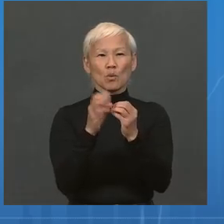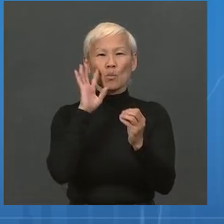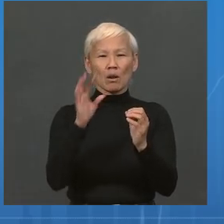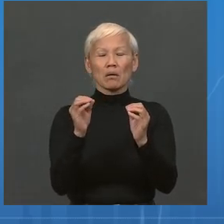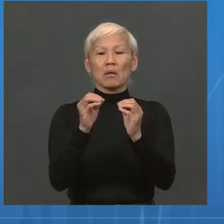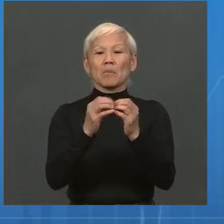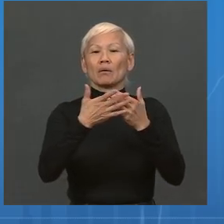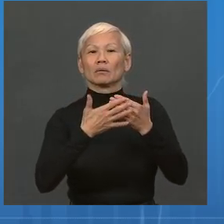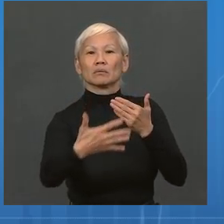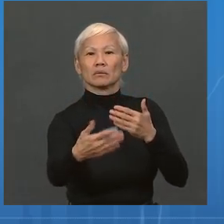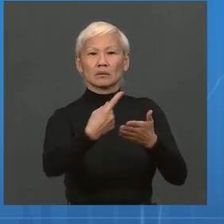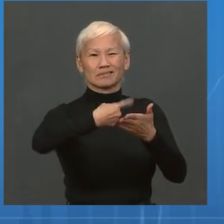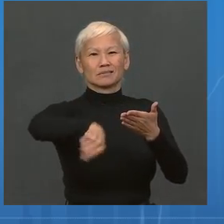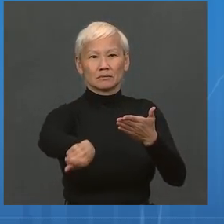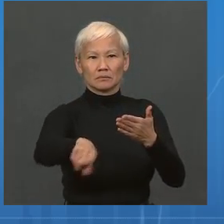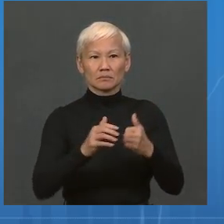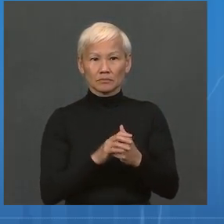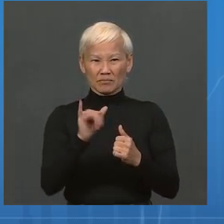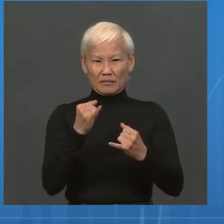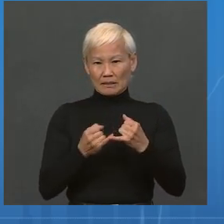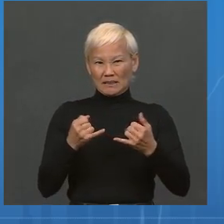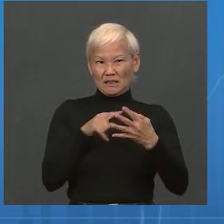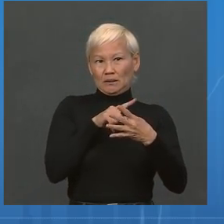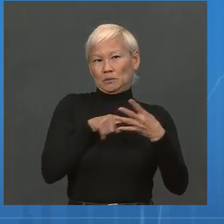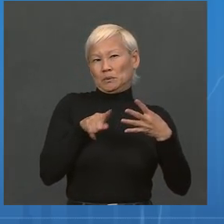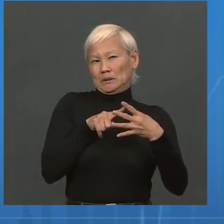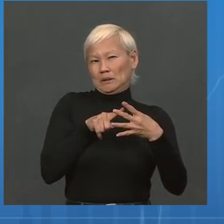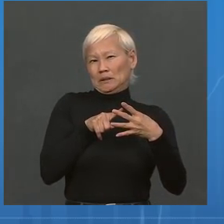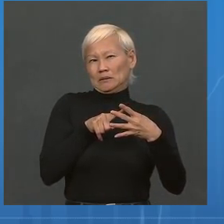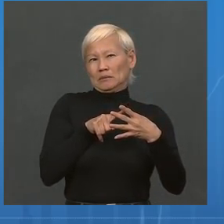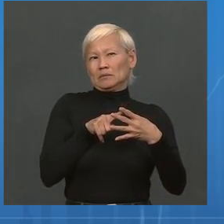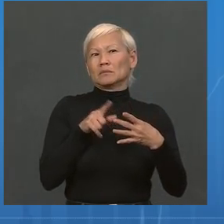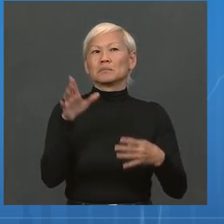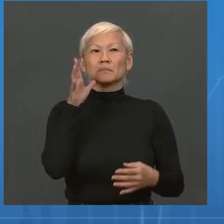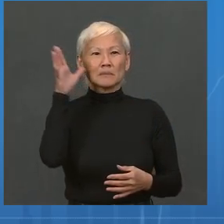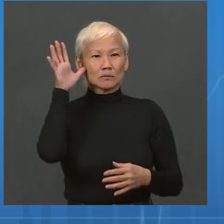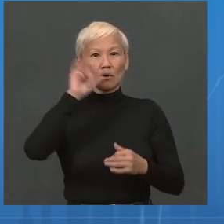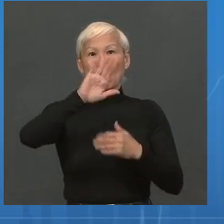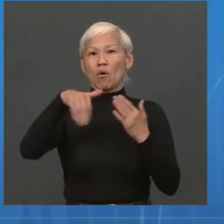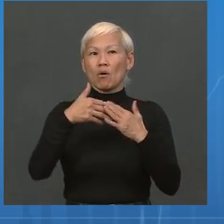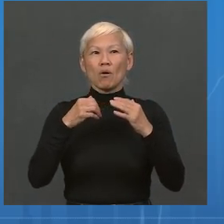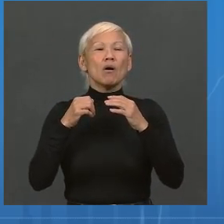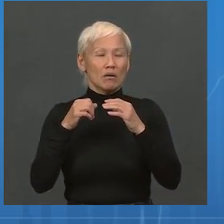By the end of this week, parents and guardians will be able to go to Vaccines.gov